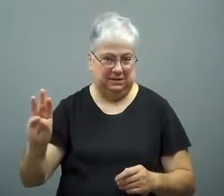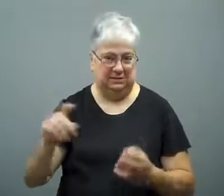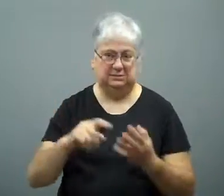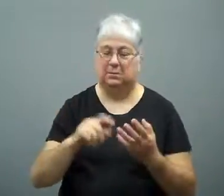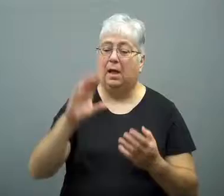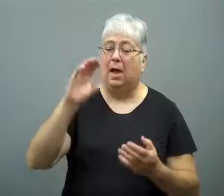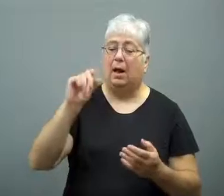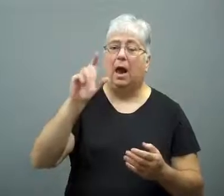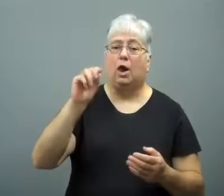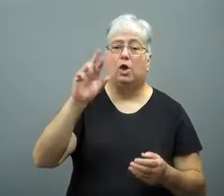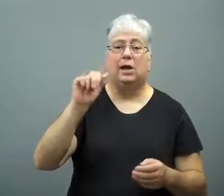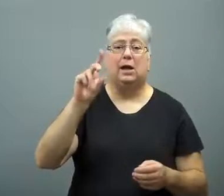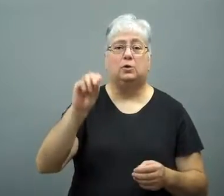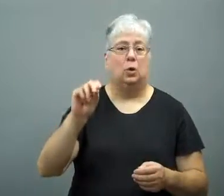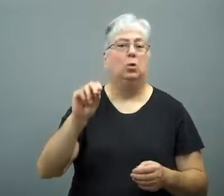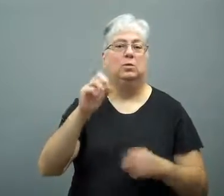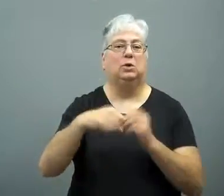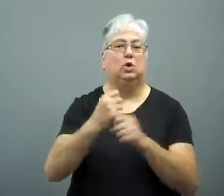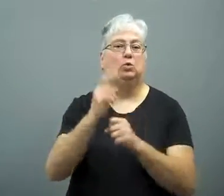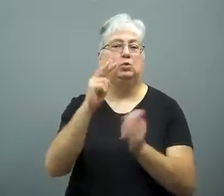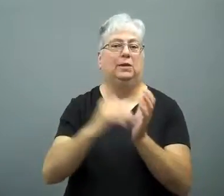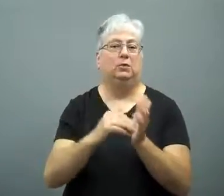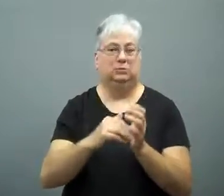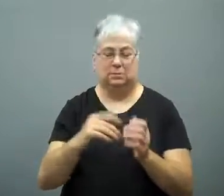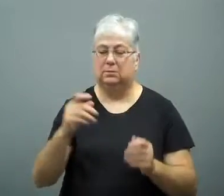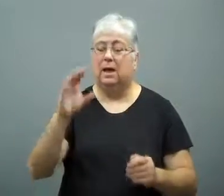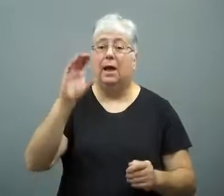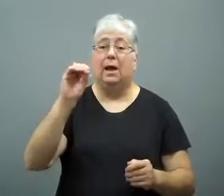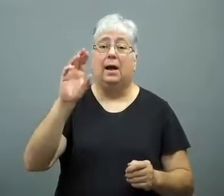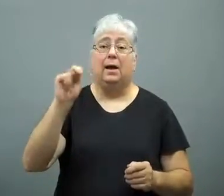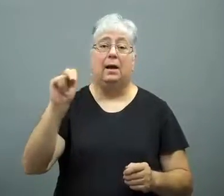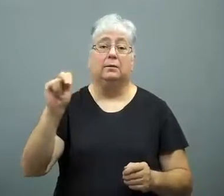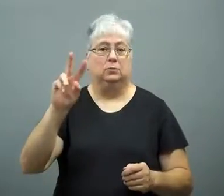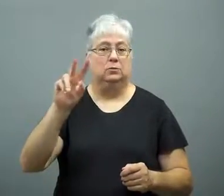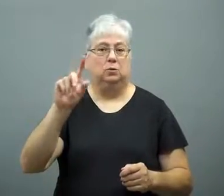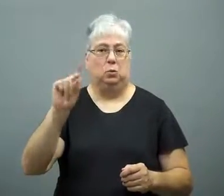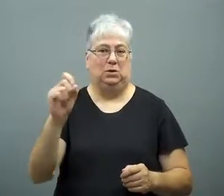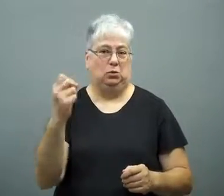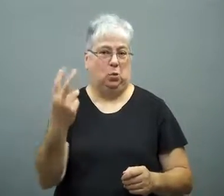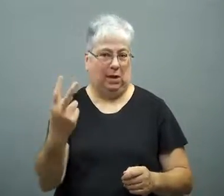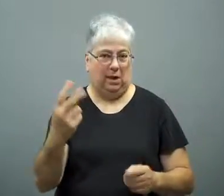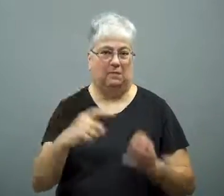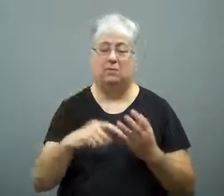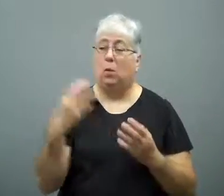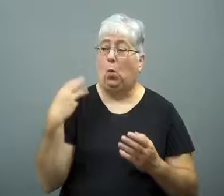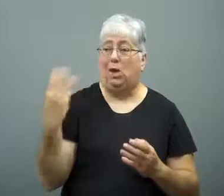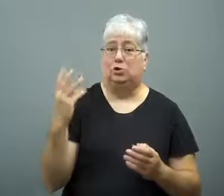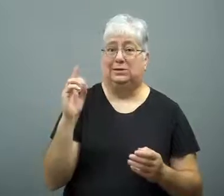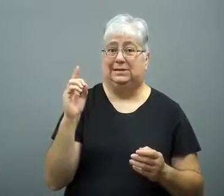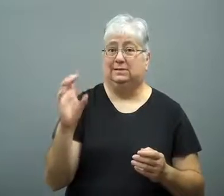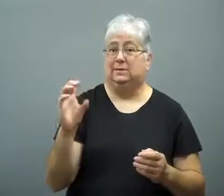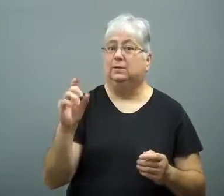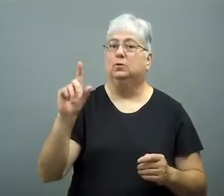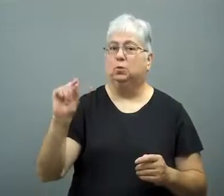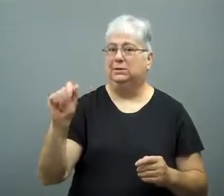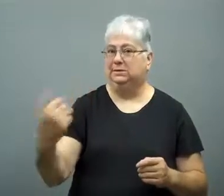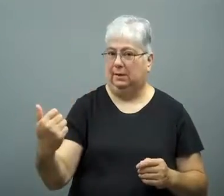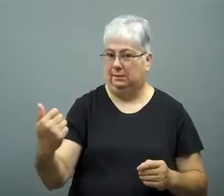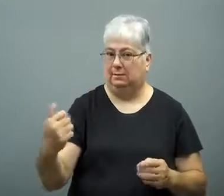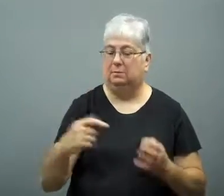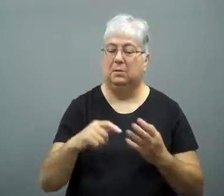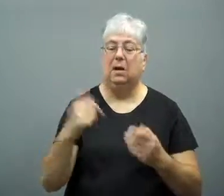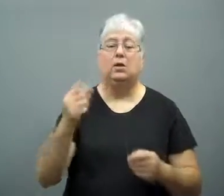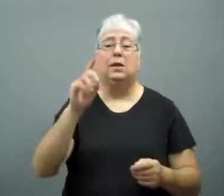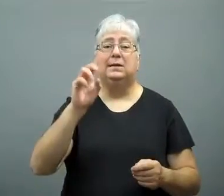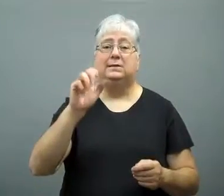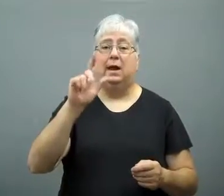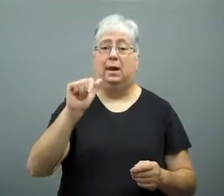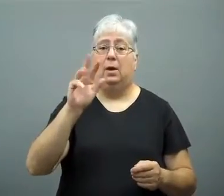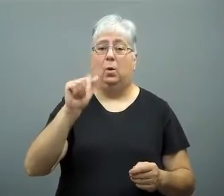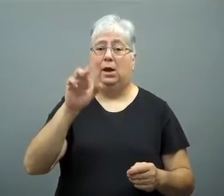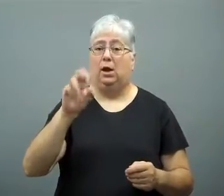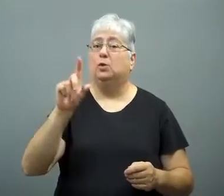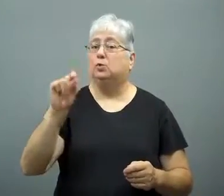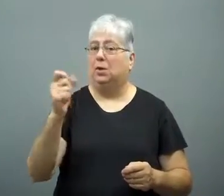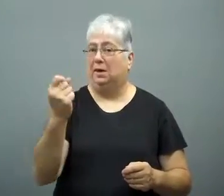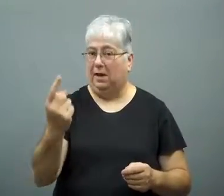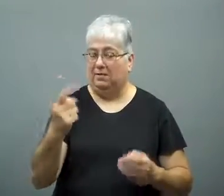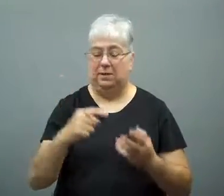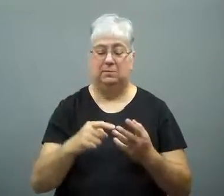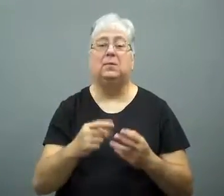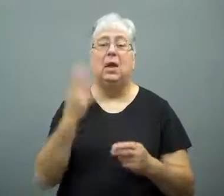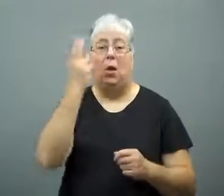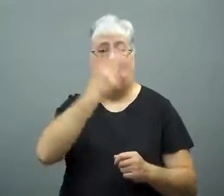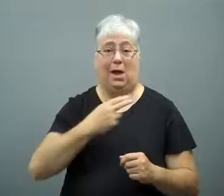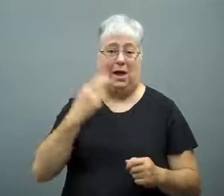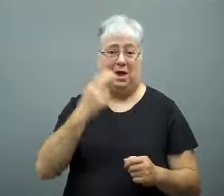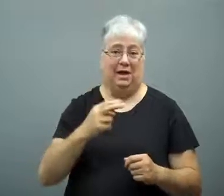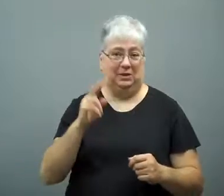Colorado in 2000, Connecticutt in 2012, Washington, D.C. in 2010,